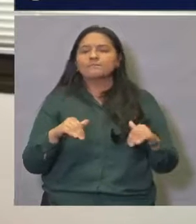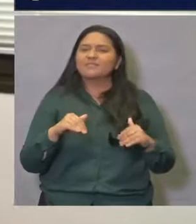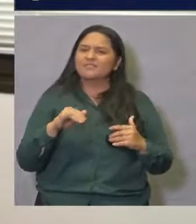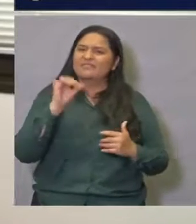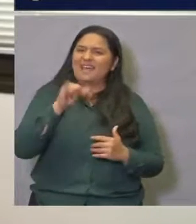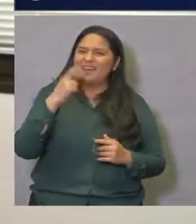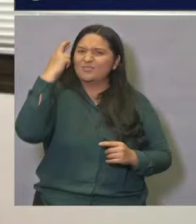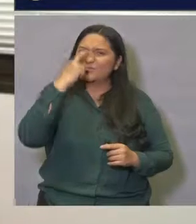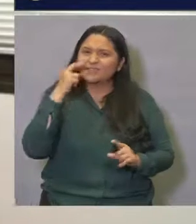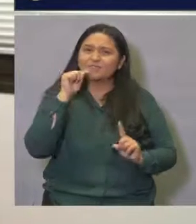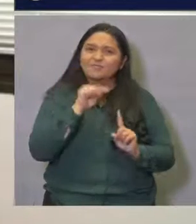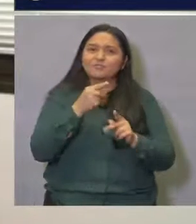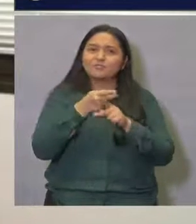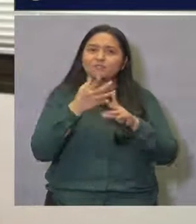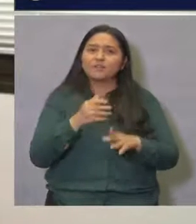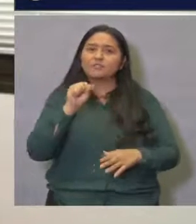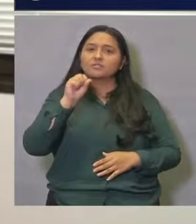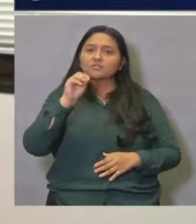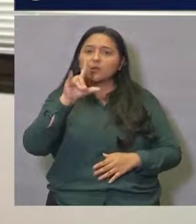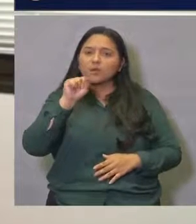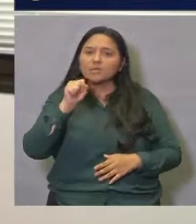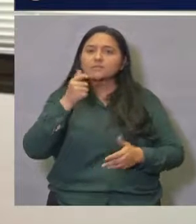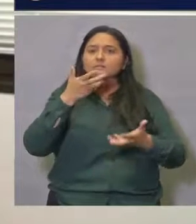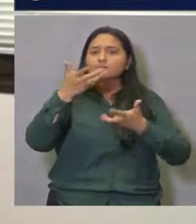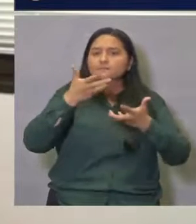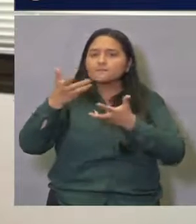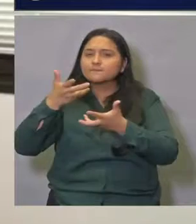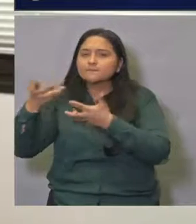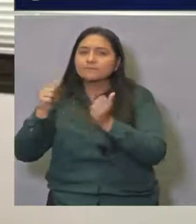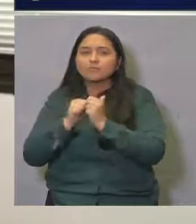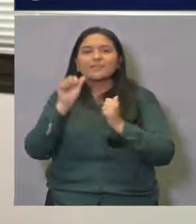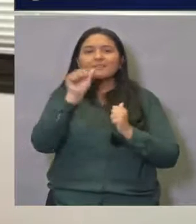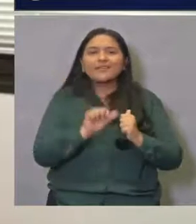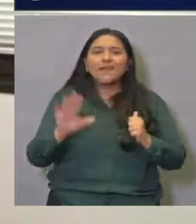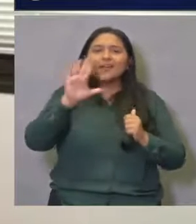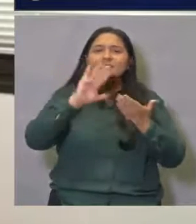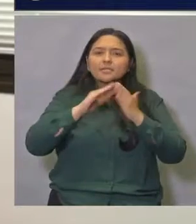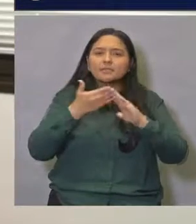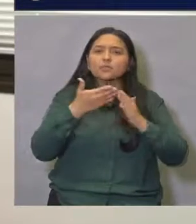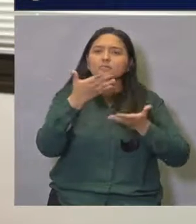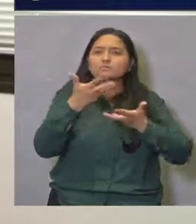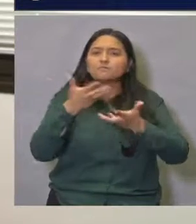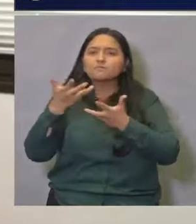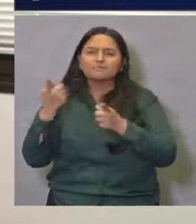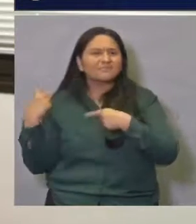OCHO VIDAS FUERON TOMADAS